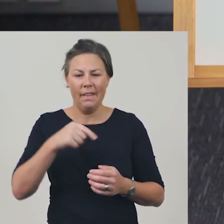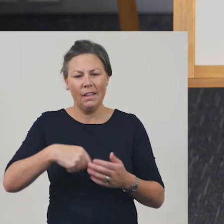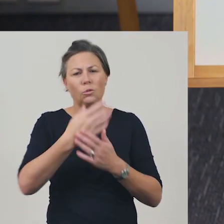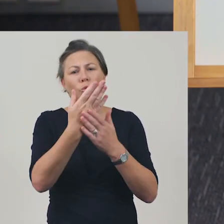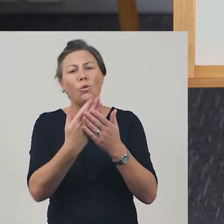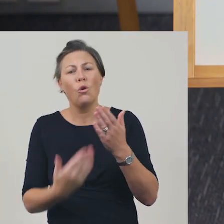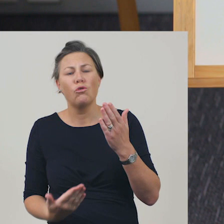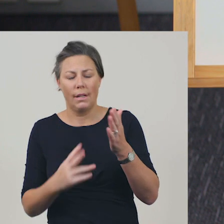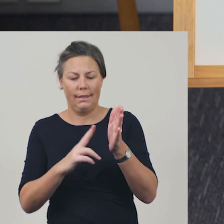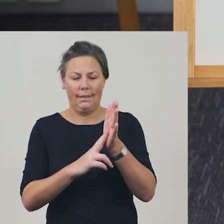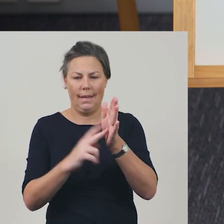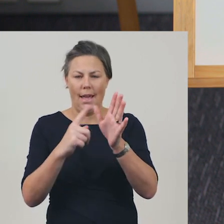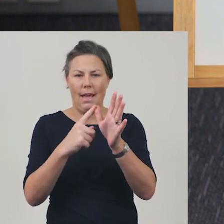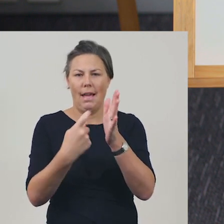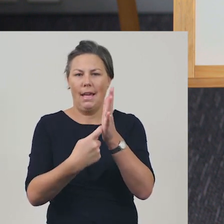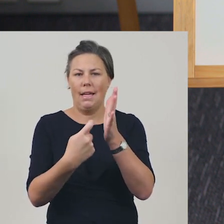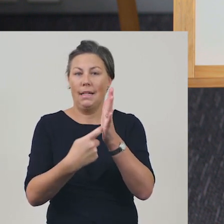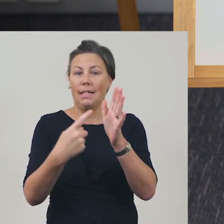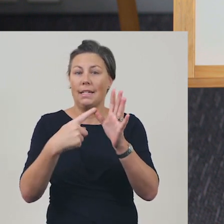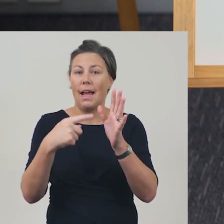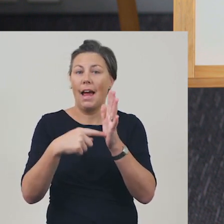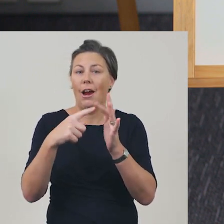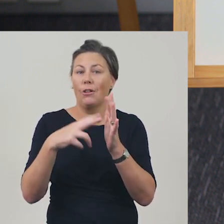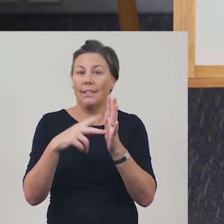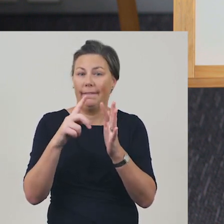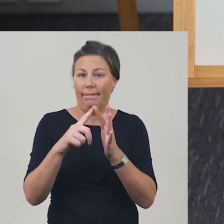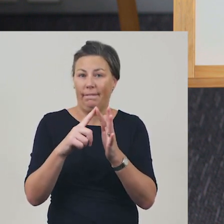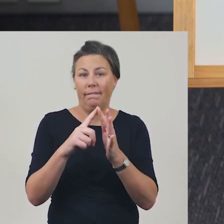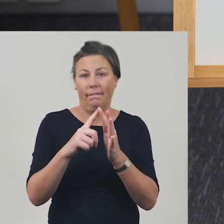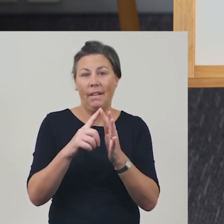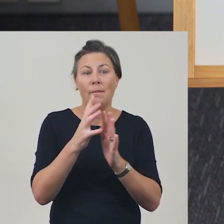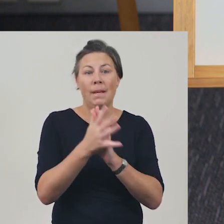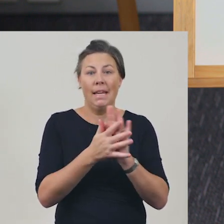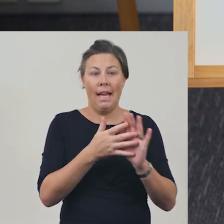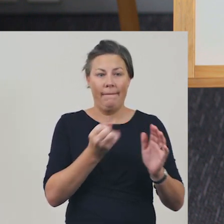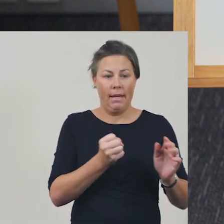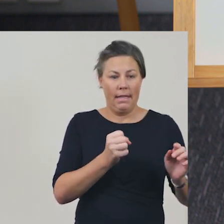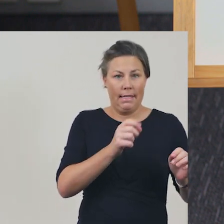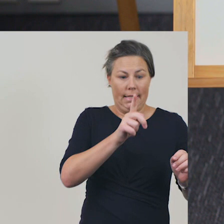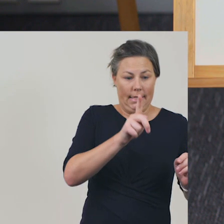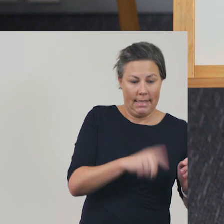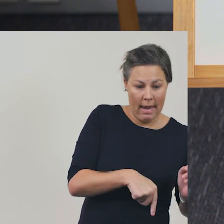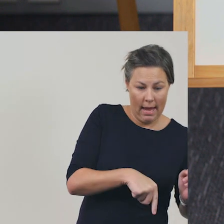We know a story is a narrative when it has a beginning, a middle and an end.